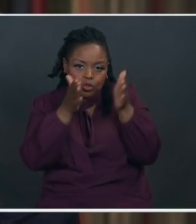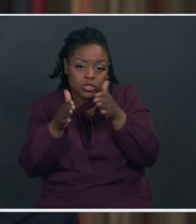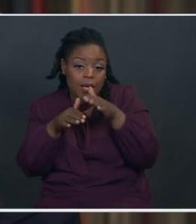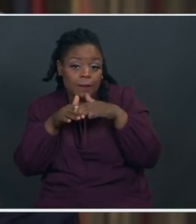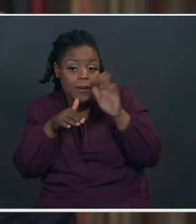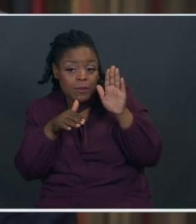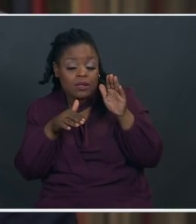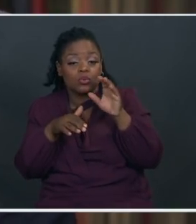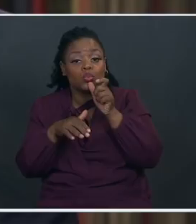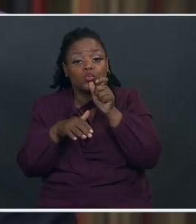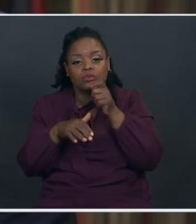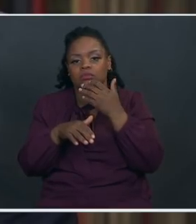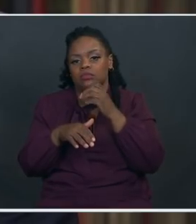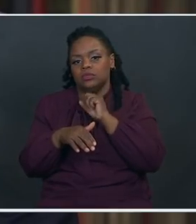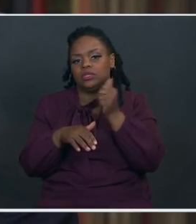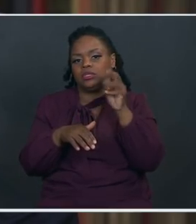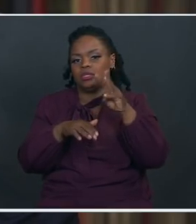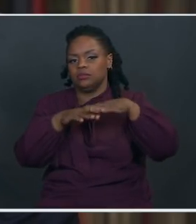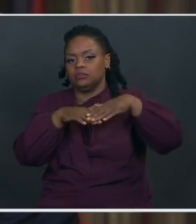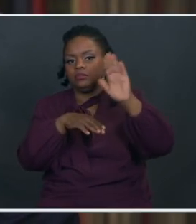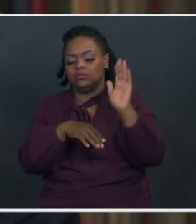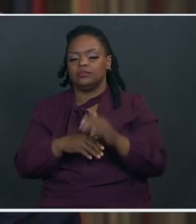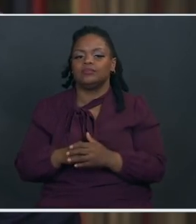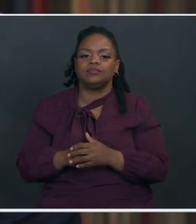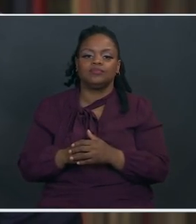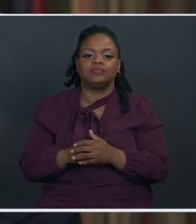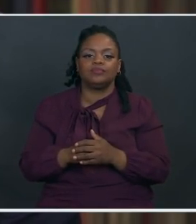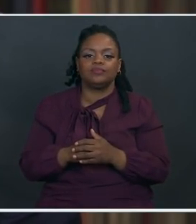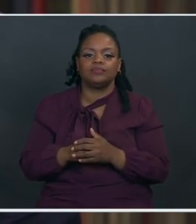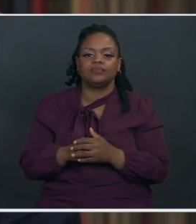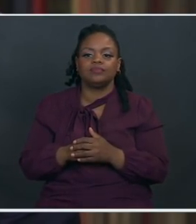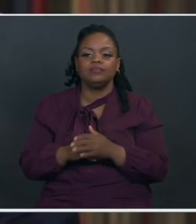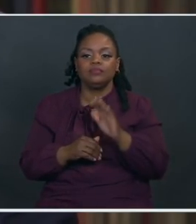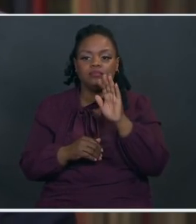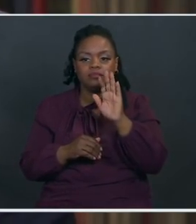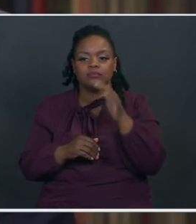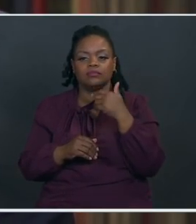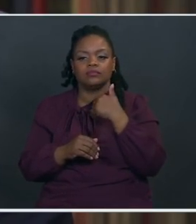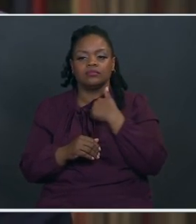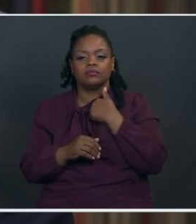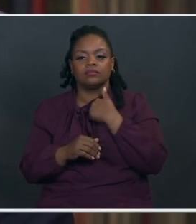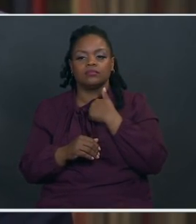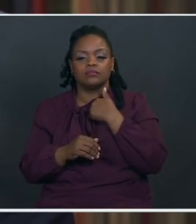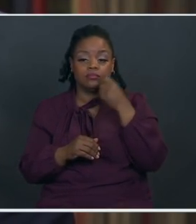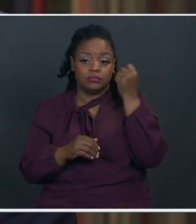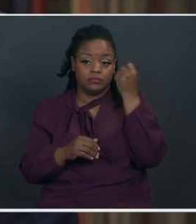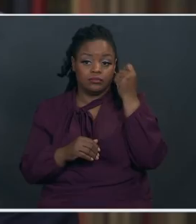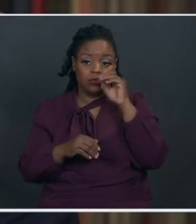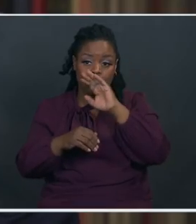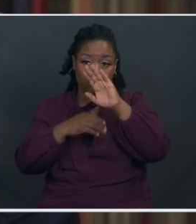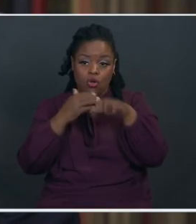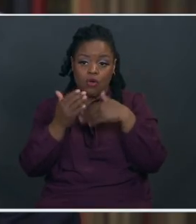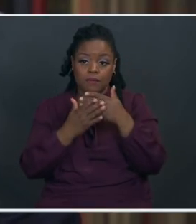that everything we're talking about today in terms of vaccines reflects the vaccines currently on the market.